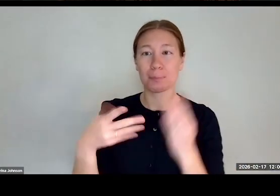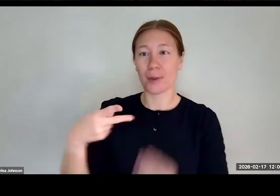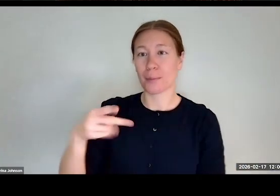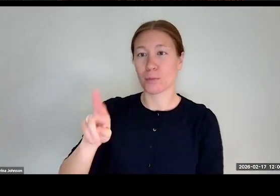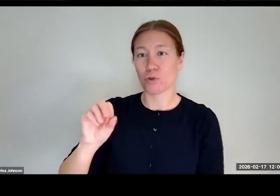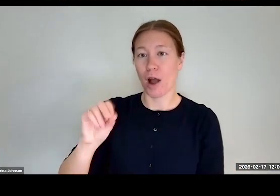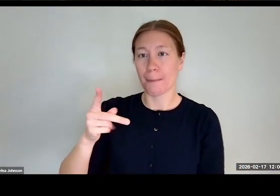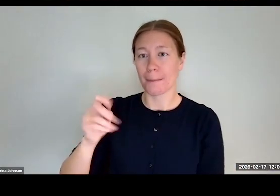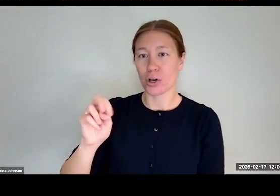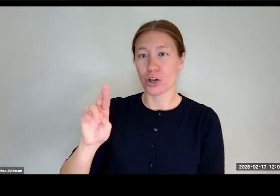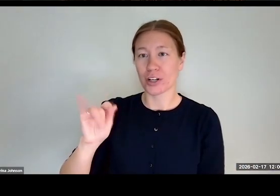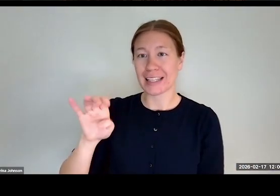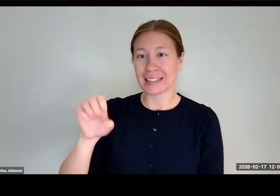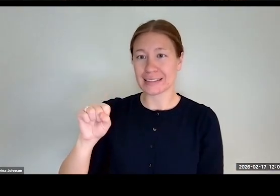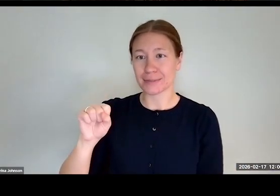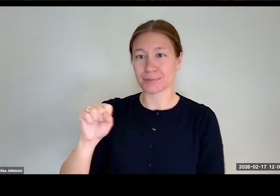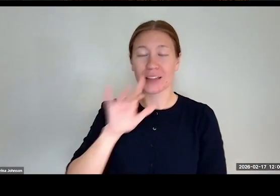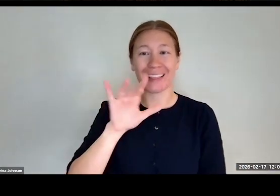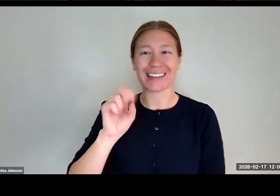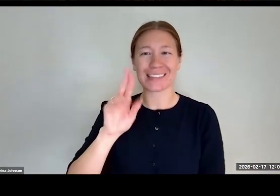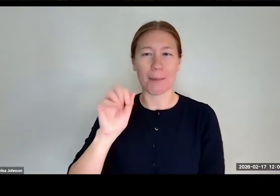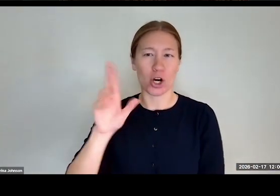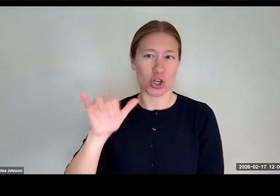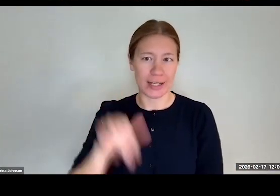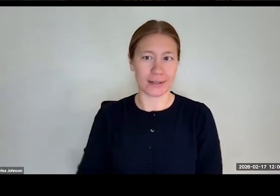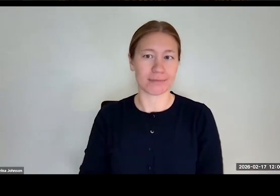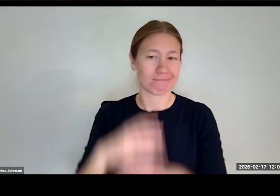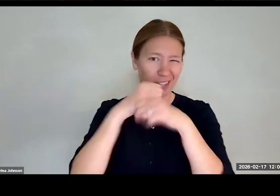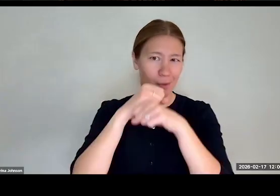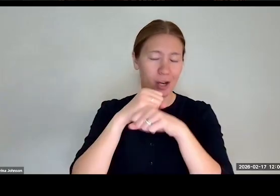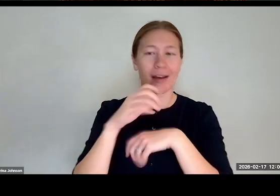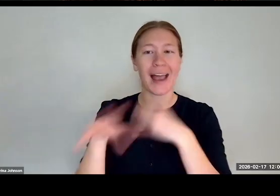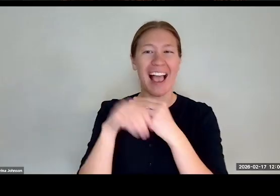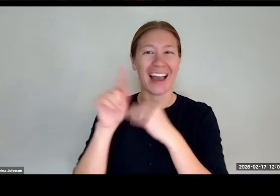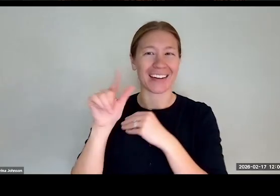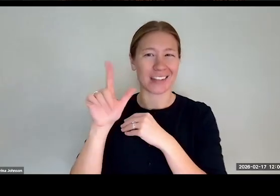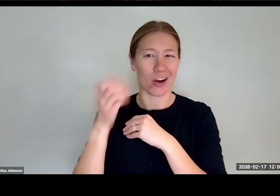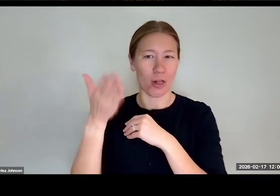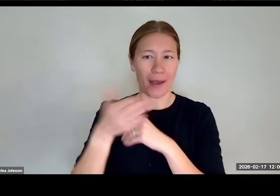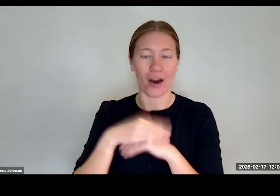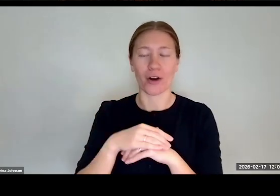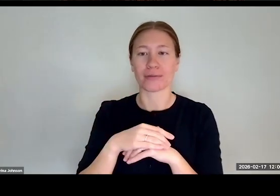We'll go to the summary tab and enter a title. And so this will be demo slide deck,